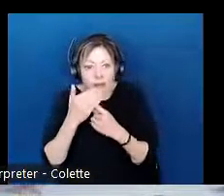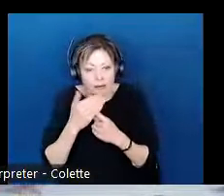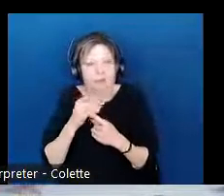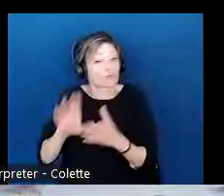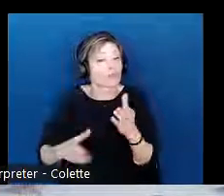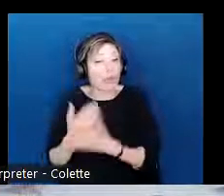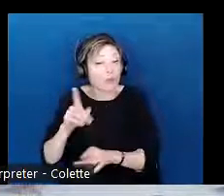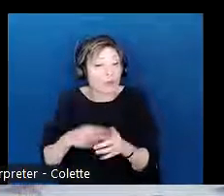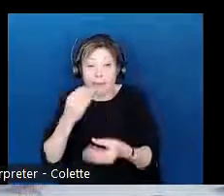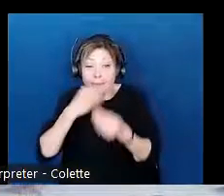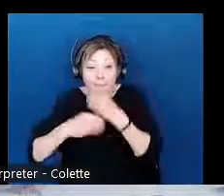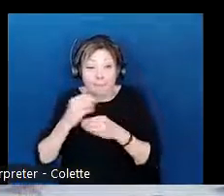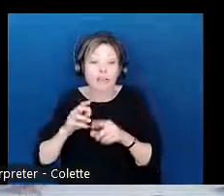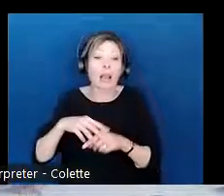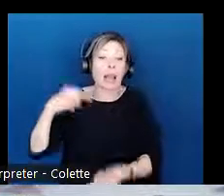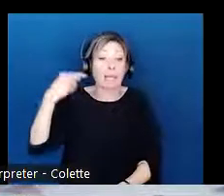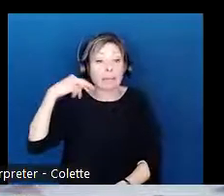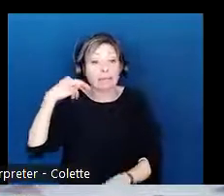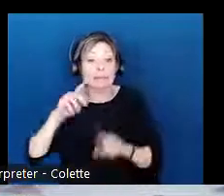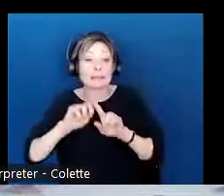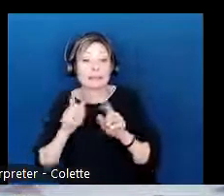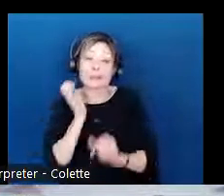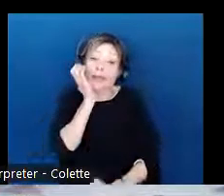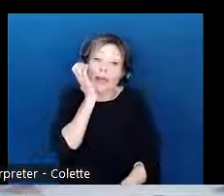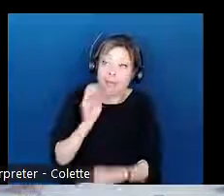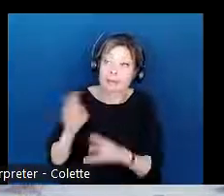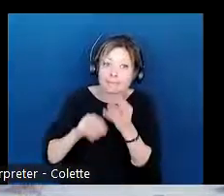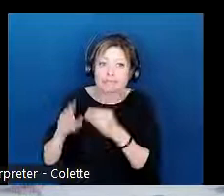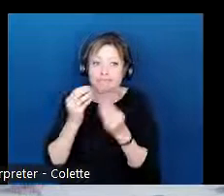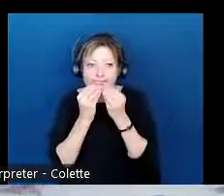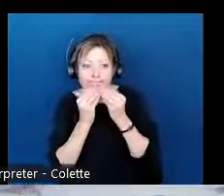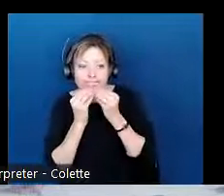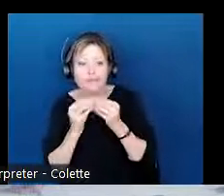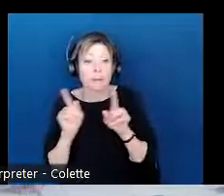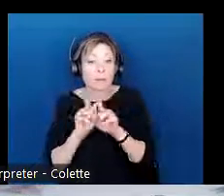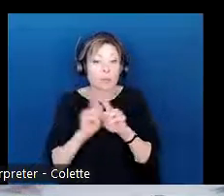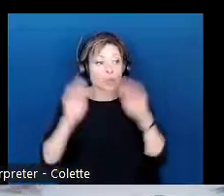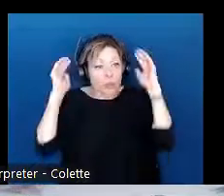and nuts and things and but also shelter because they're nice and dense and bushy for things like